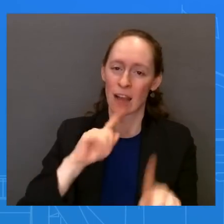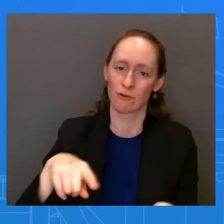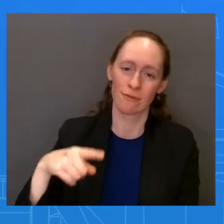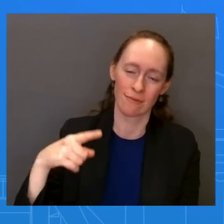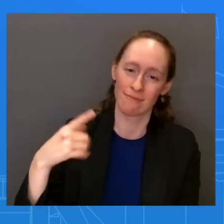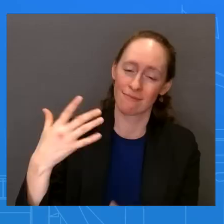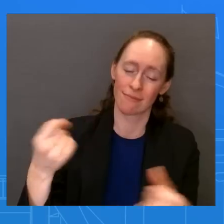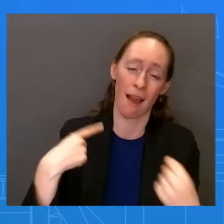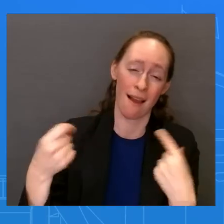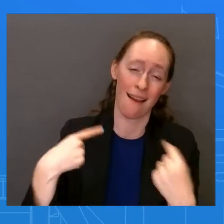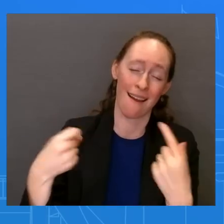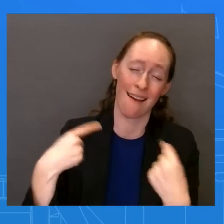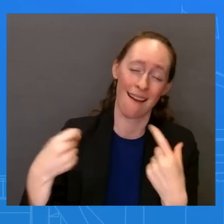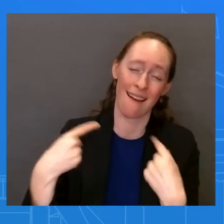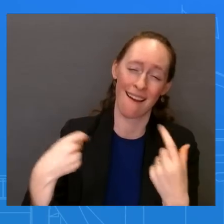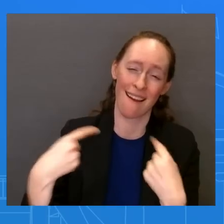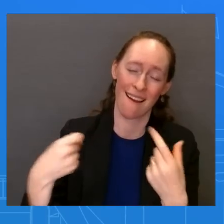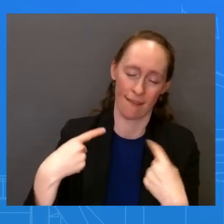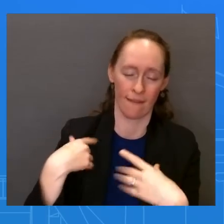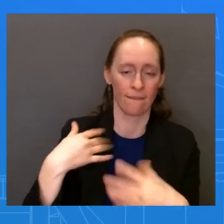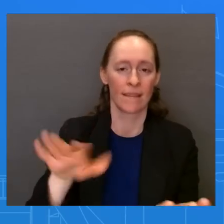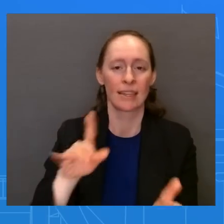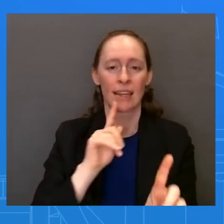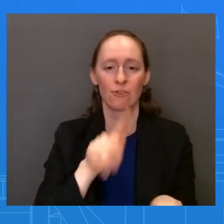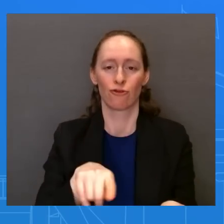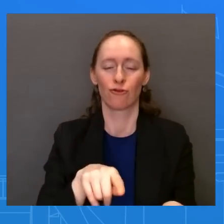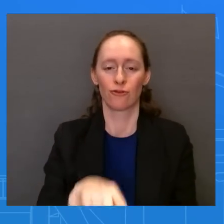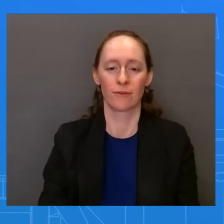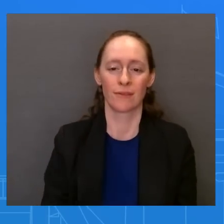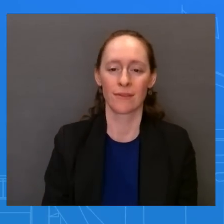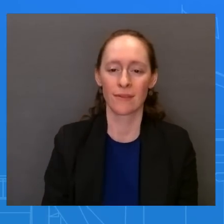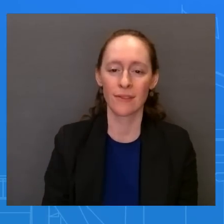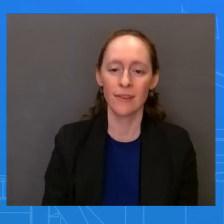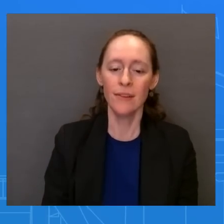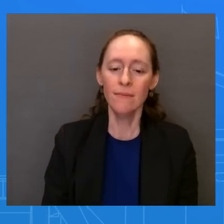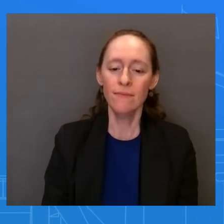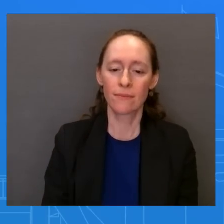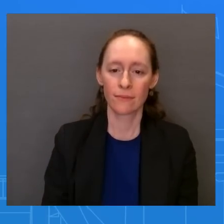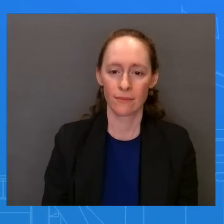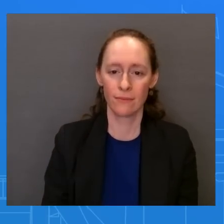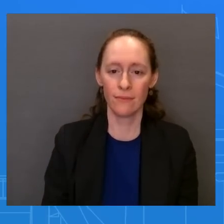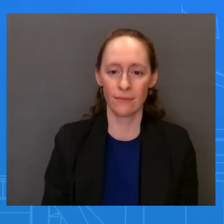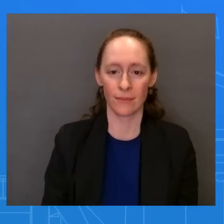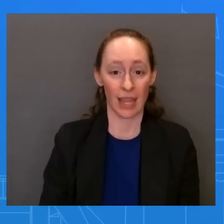Any specifics that's related to this -- this review,